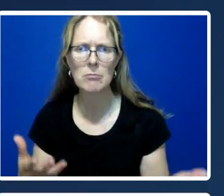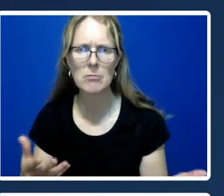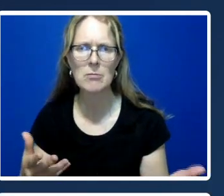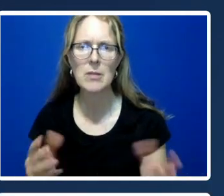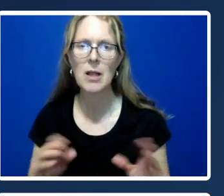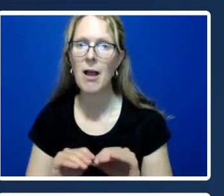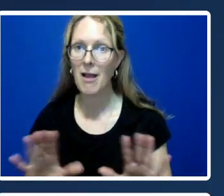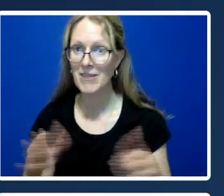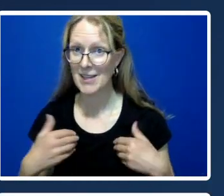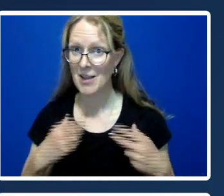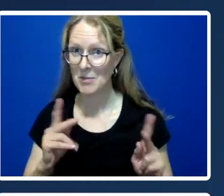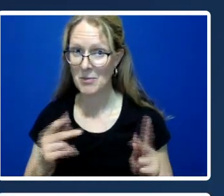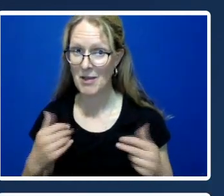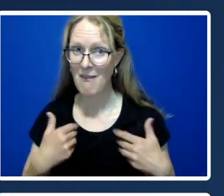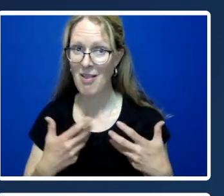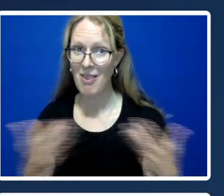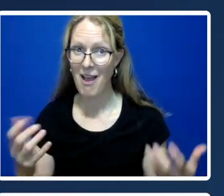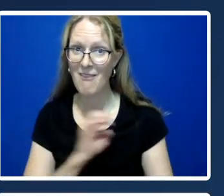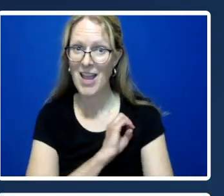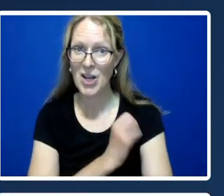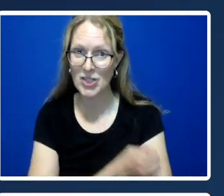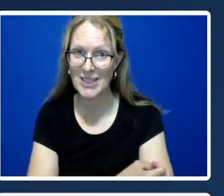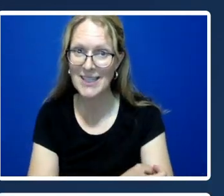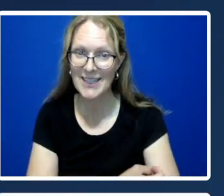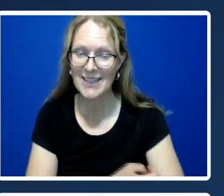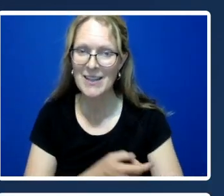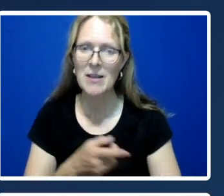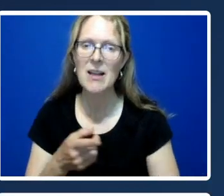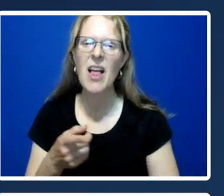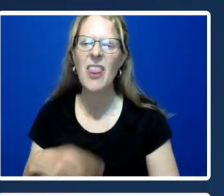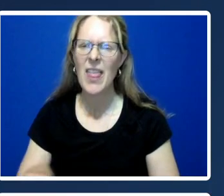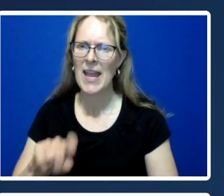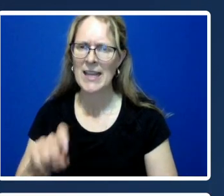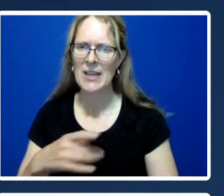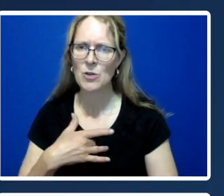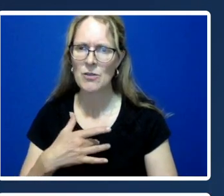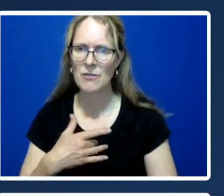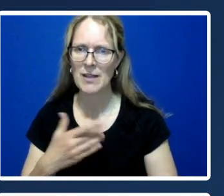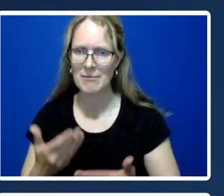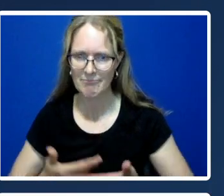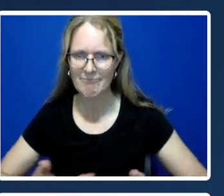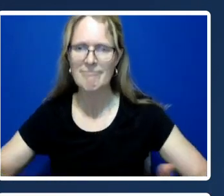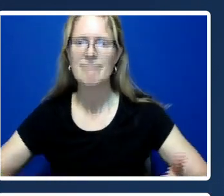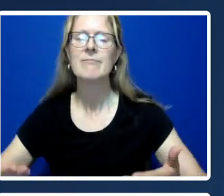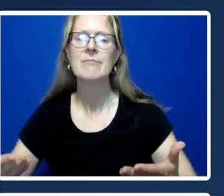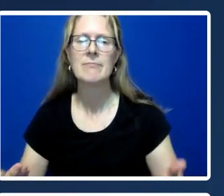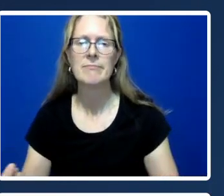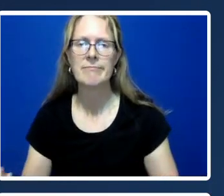But they really need to feel invited into their communities so that they can be engaged in a